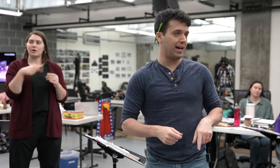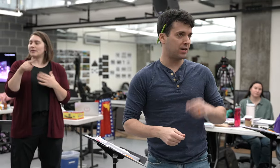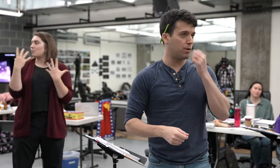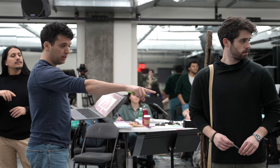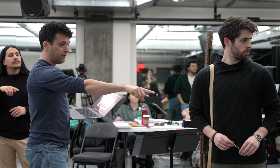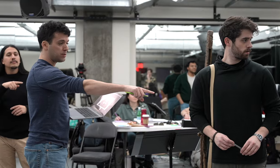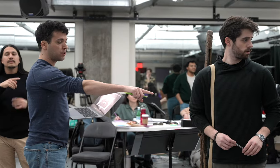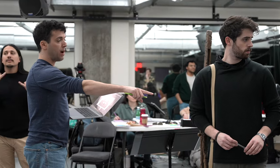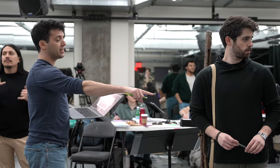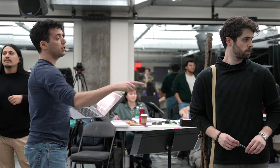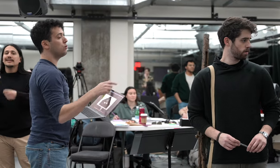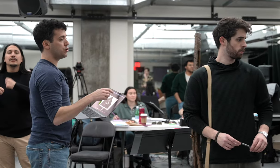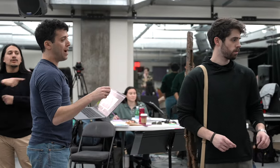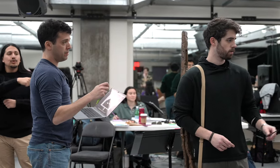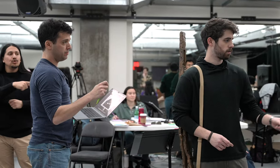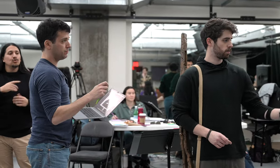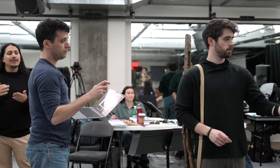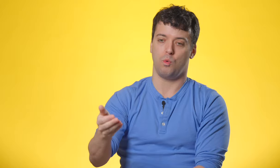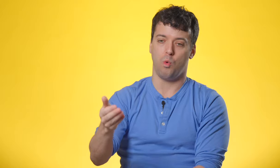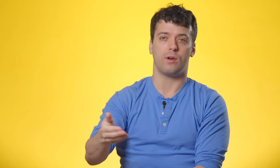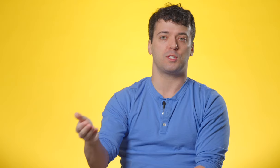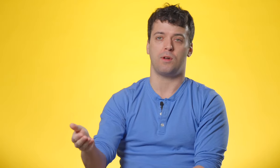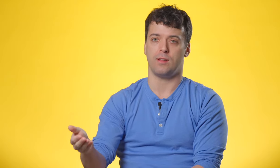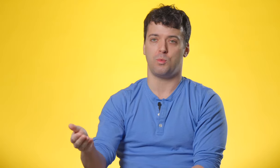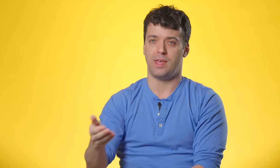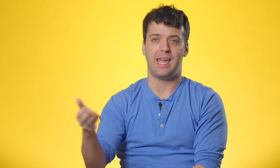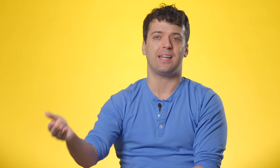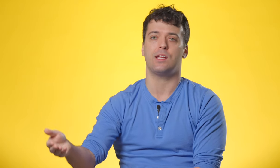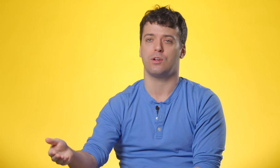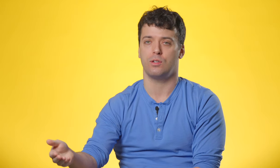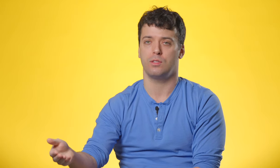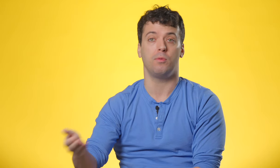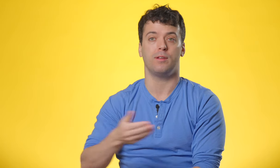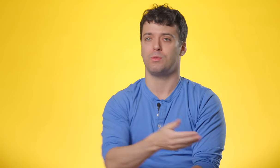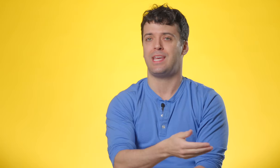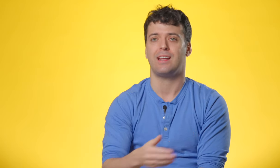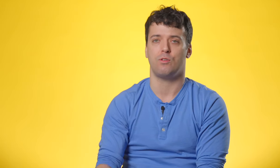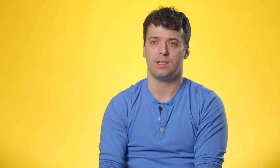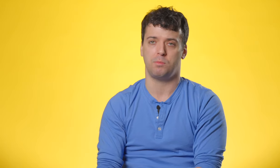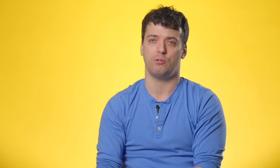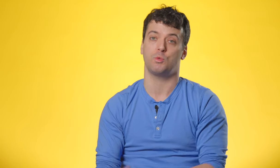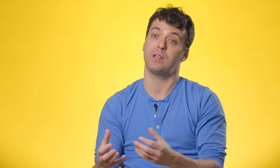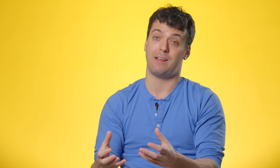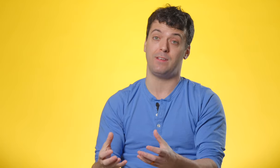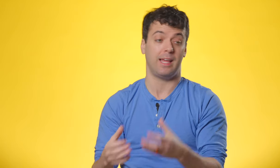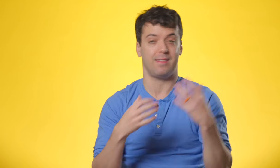How would you theatricalize a soldier's war experience when they can't hear the bullets, when they can't hear the explosions? What does that feel like?